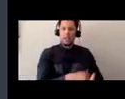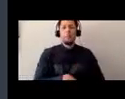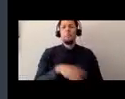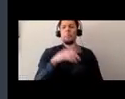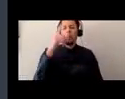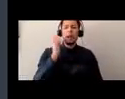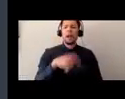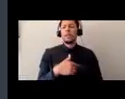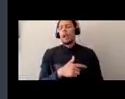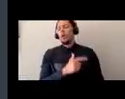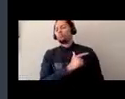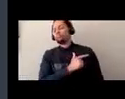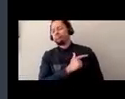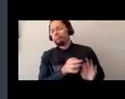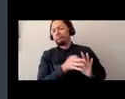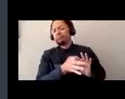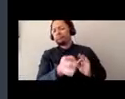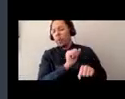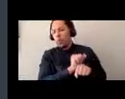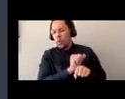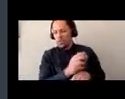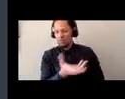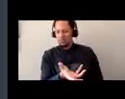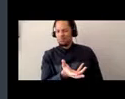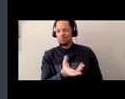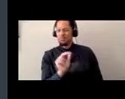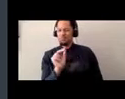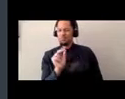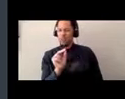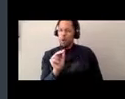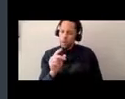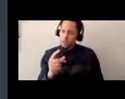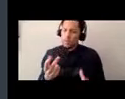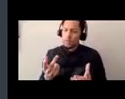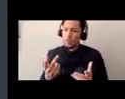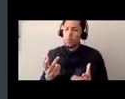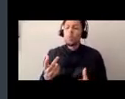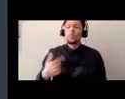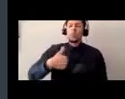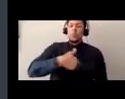It's more about what do we need to change as an institution?